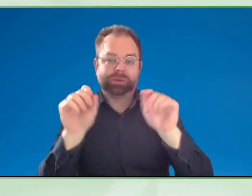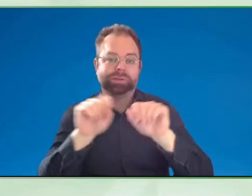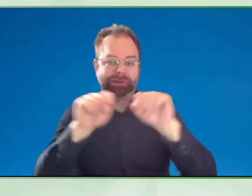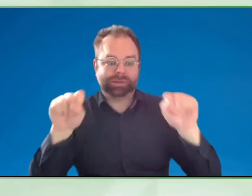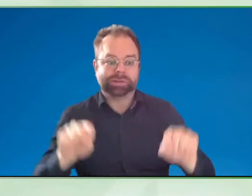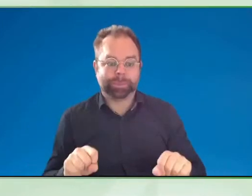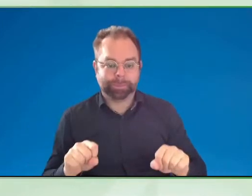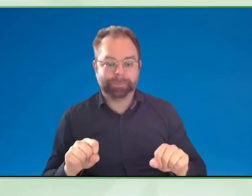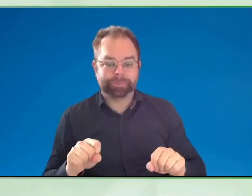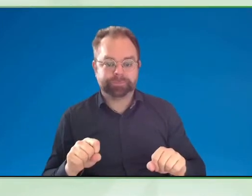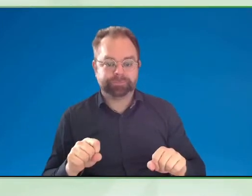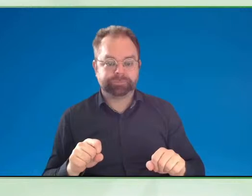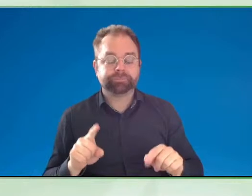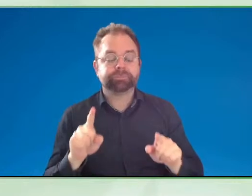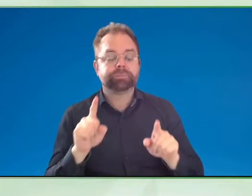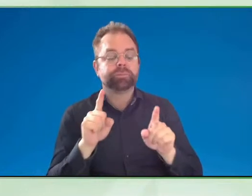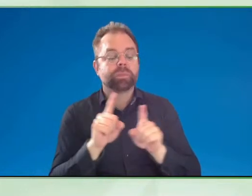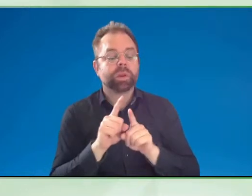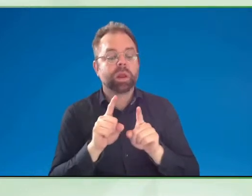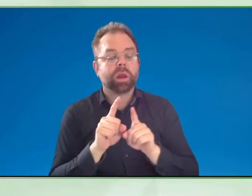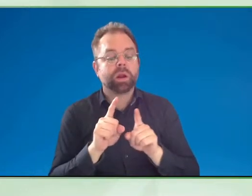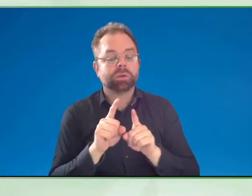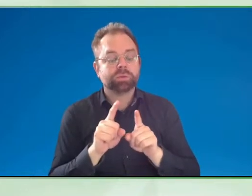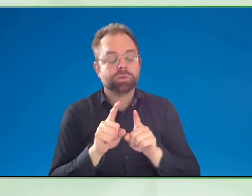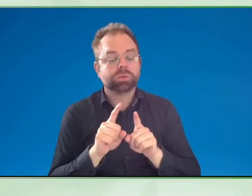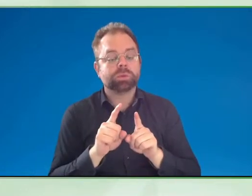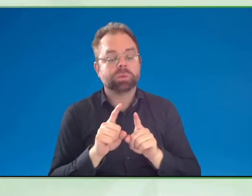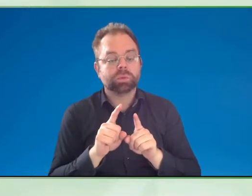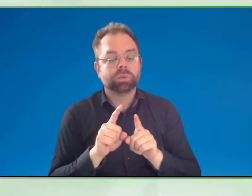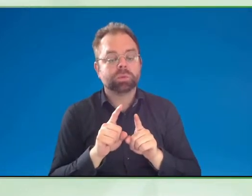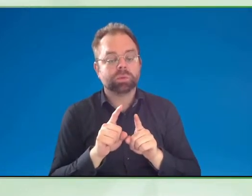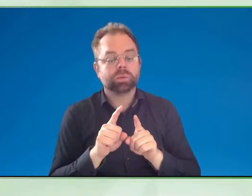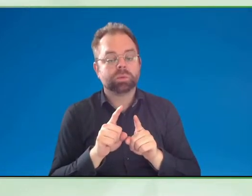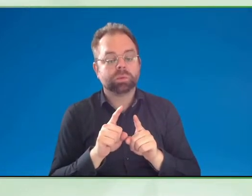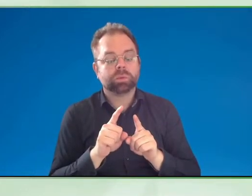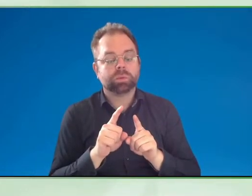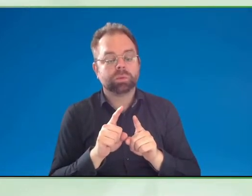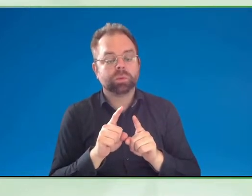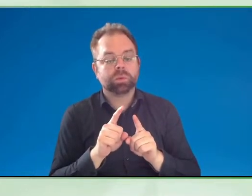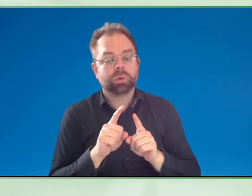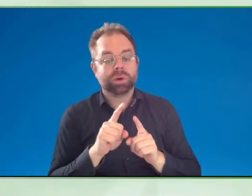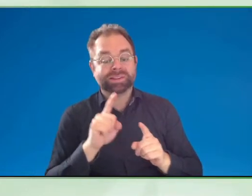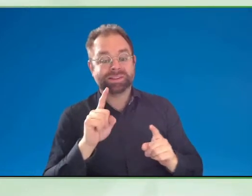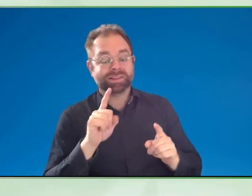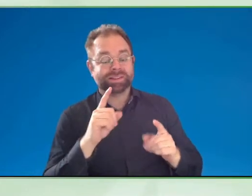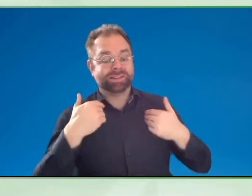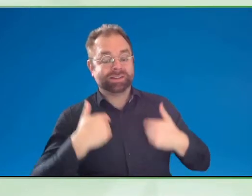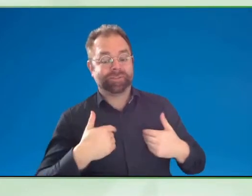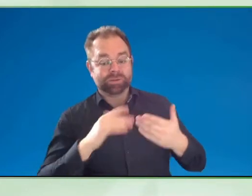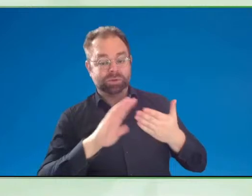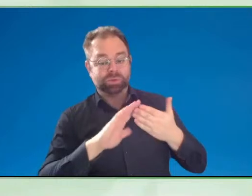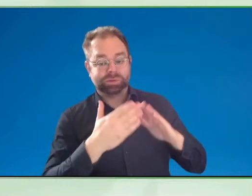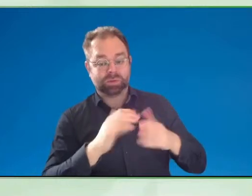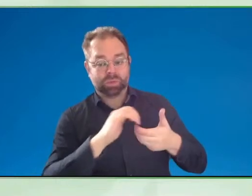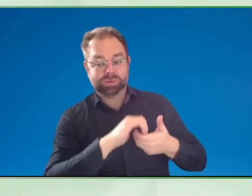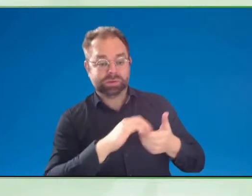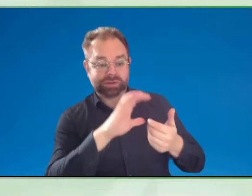This affects how the rights are respected and the situation of students in the school.